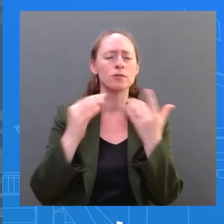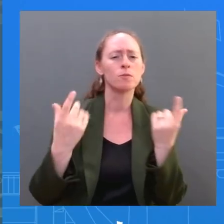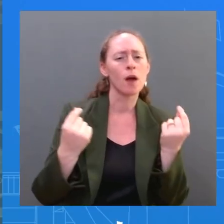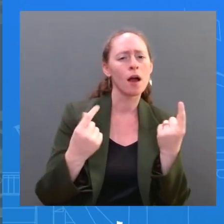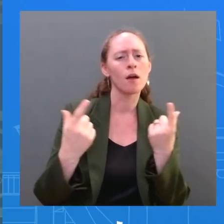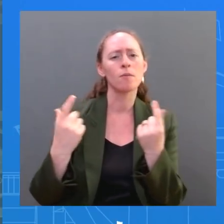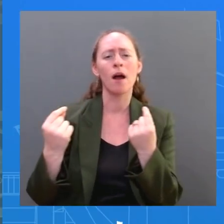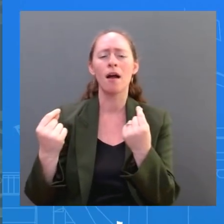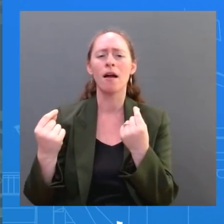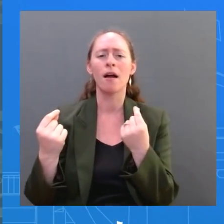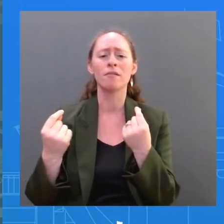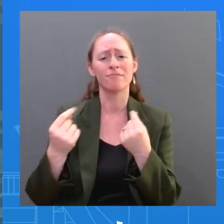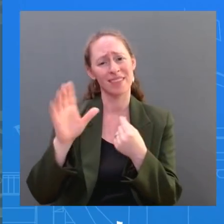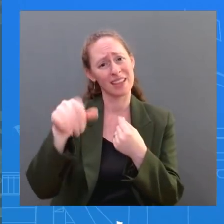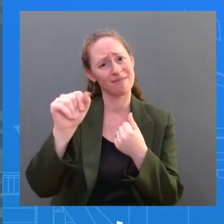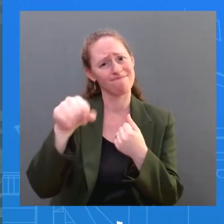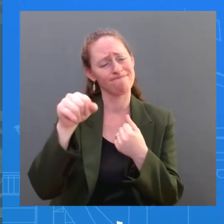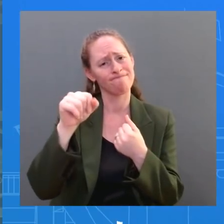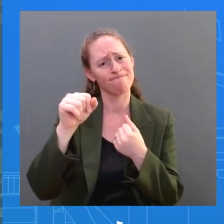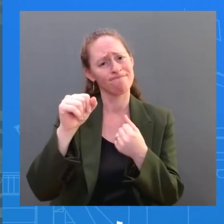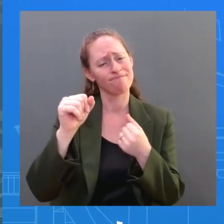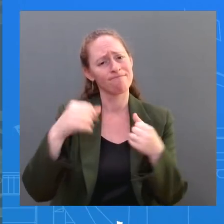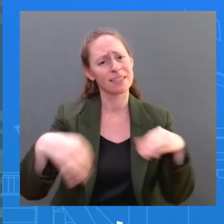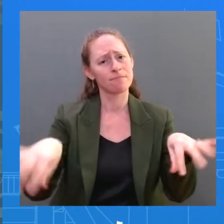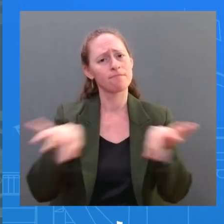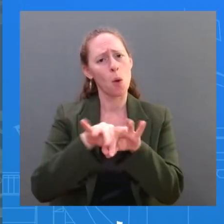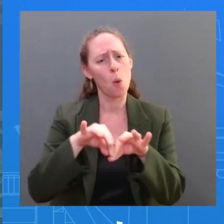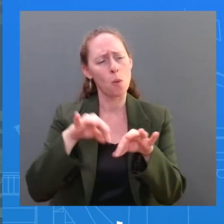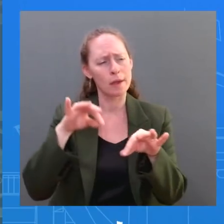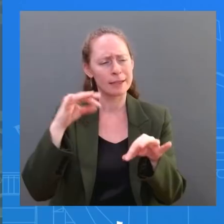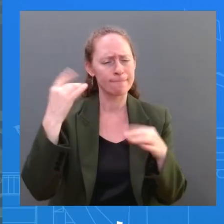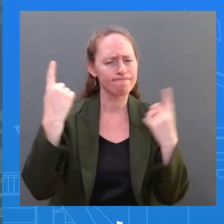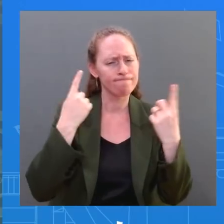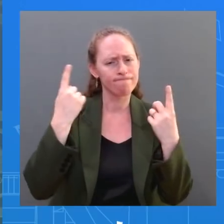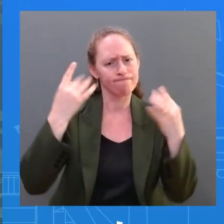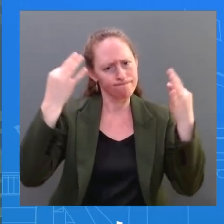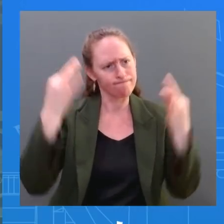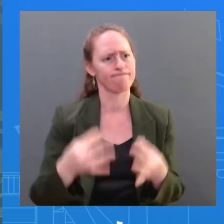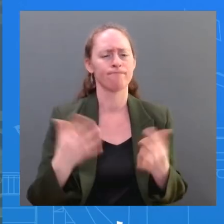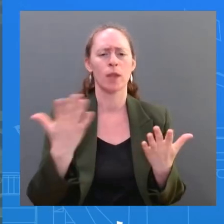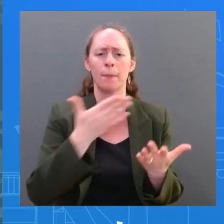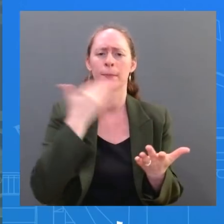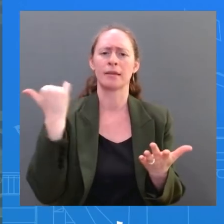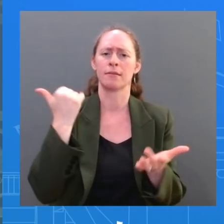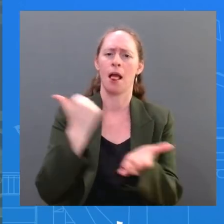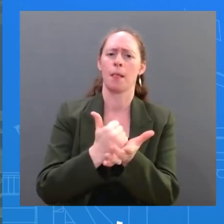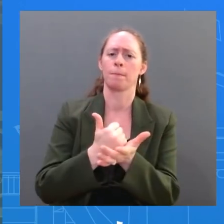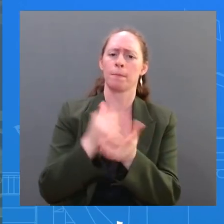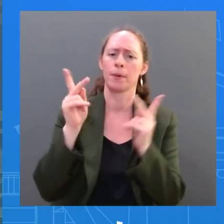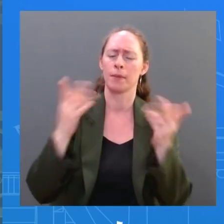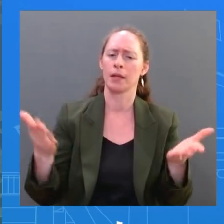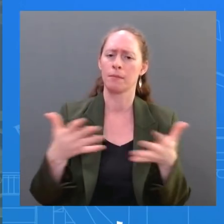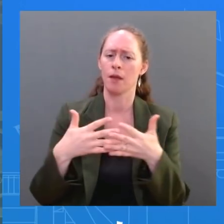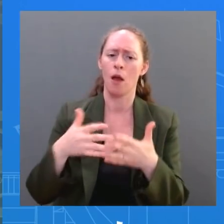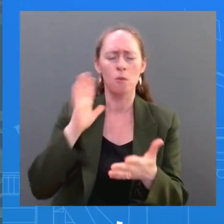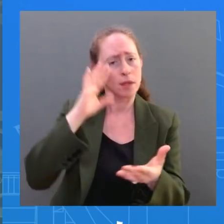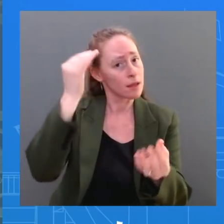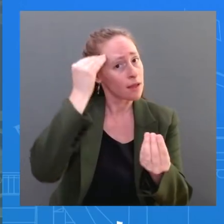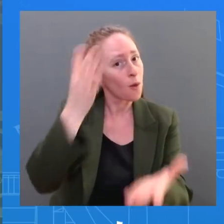As soon as we -- as soon as we have something, we will we will share that. Go ahead, Caitlin. The Press: Some Democratic senators have praised